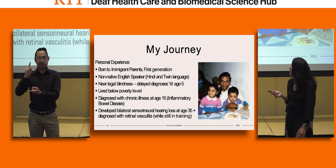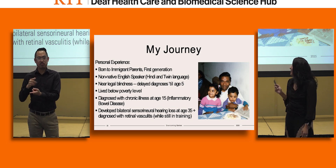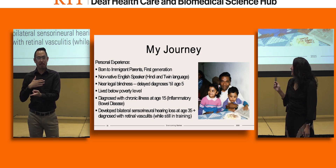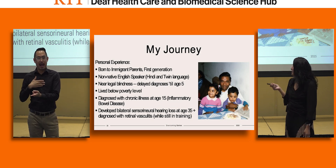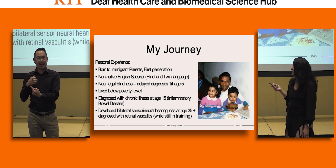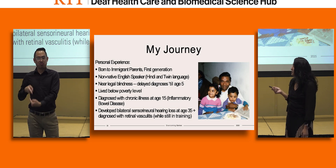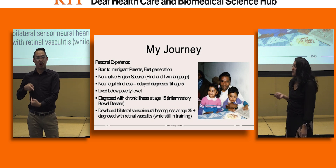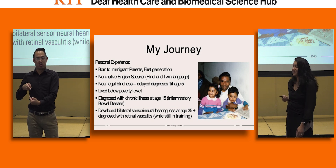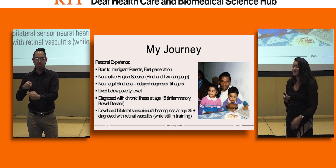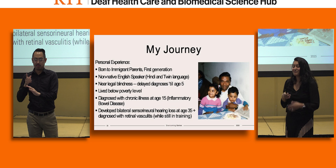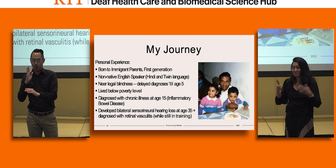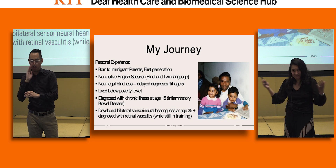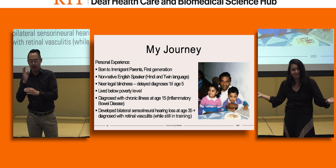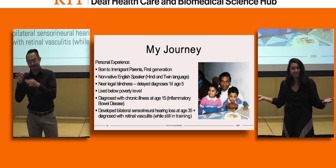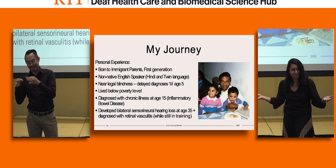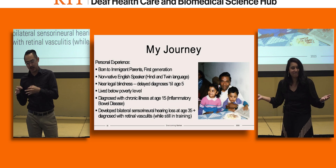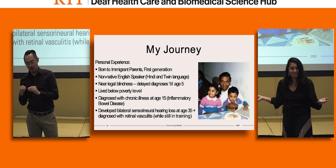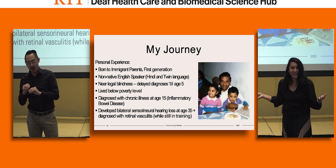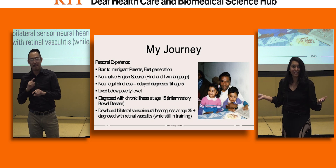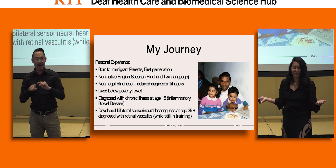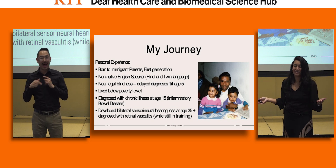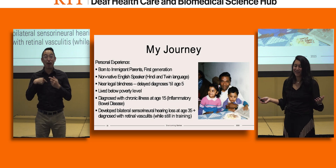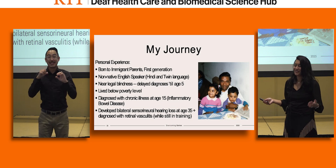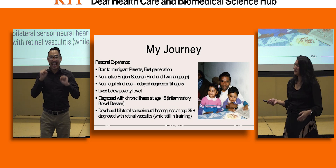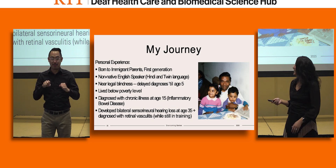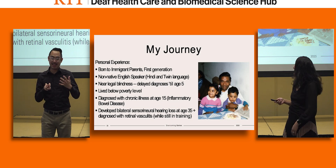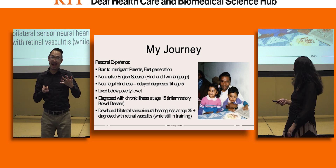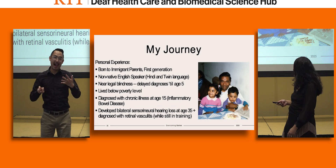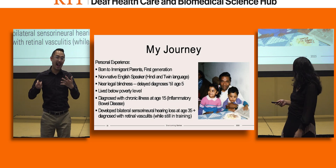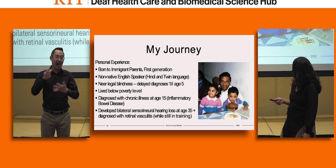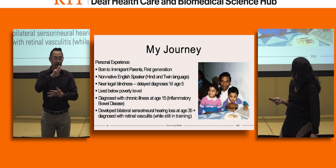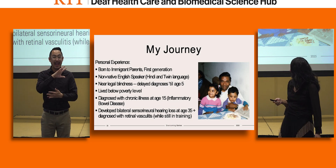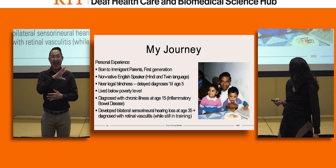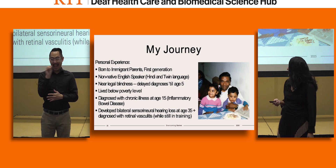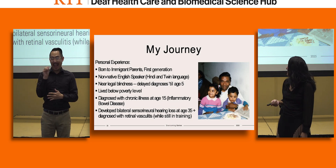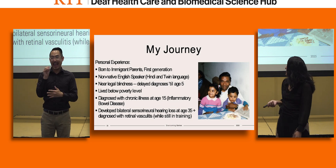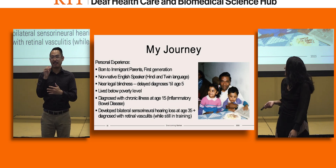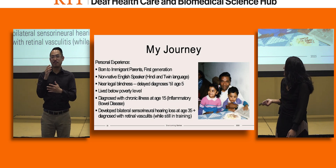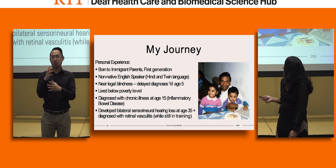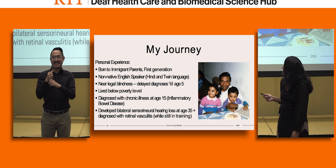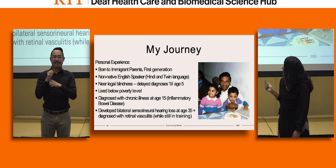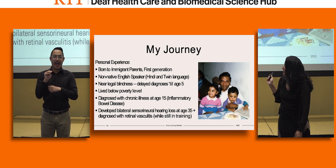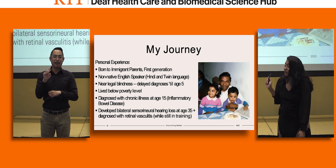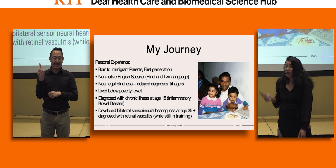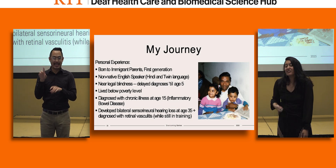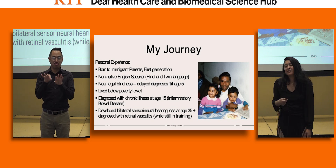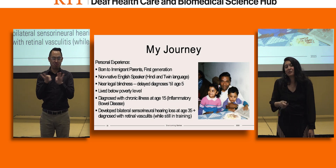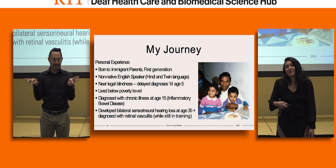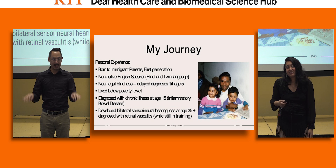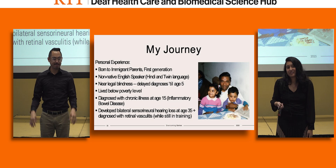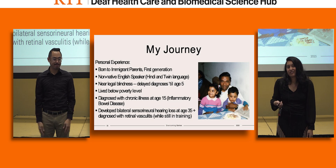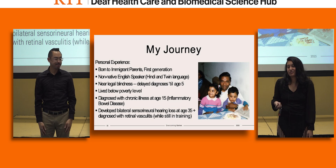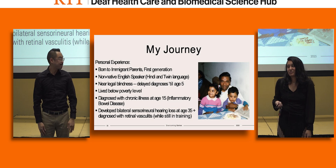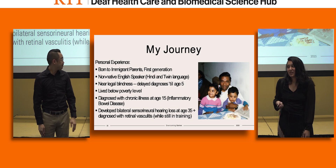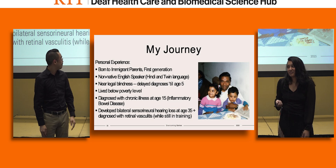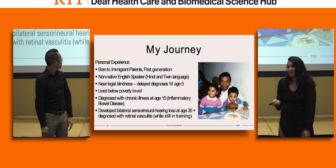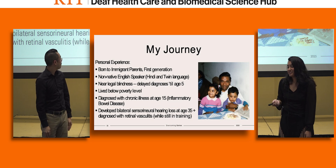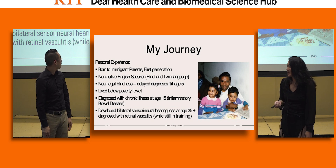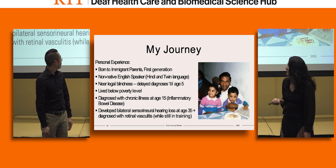I was able to get through graduate medical education. And then, while I was in graduate medical education,